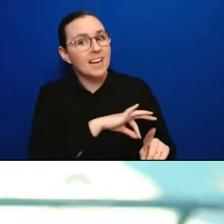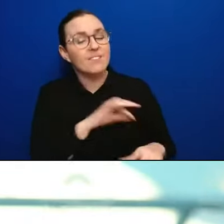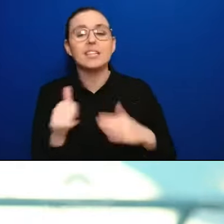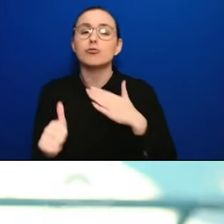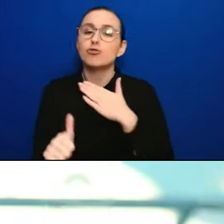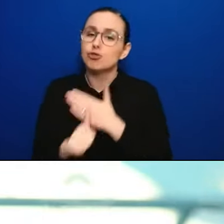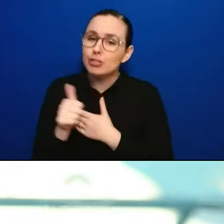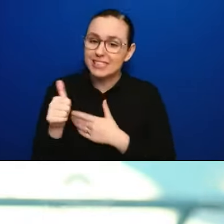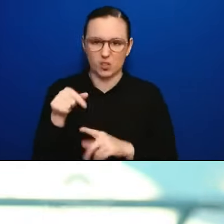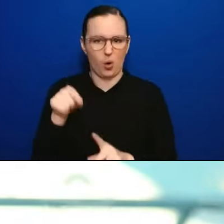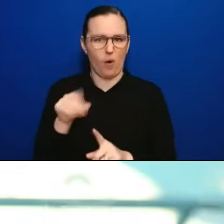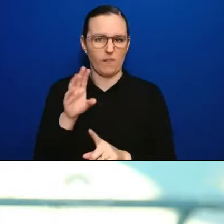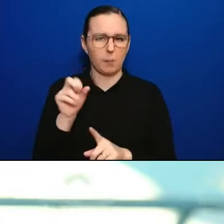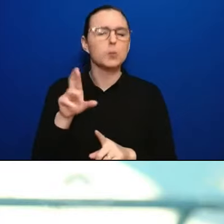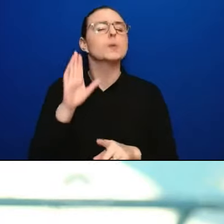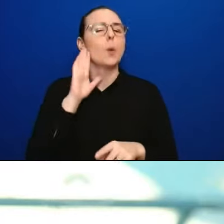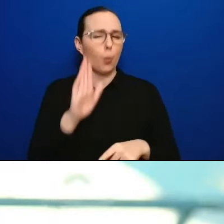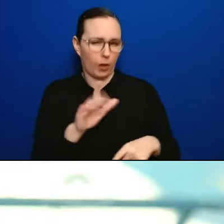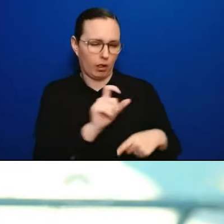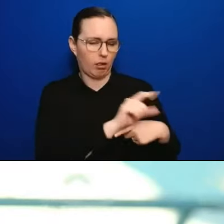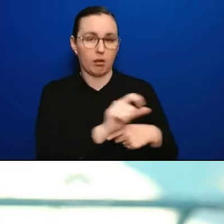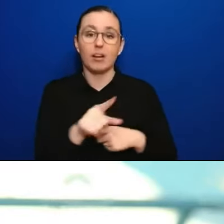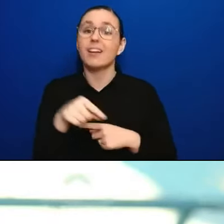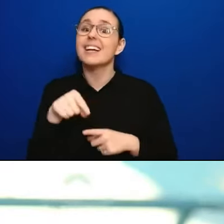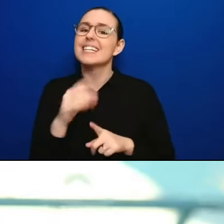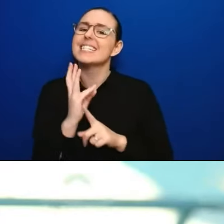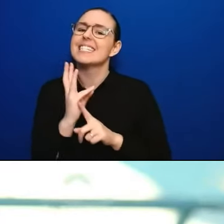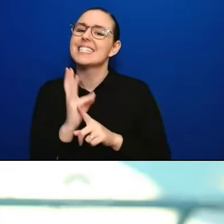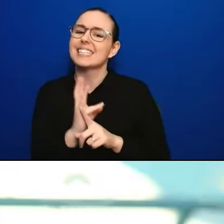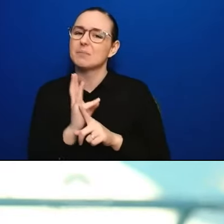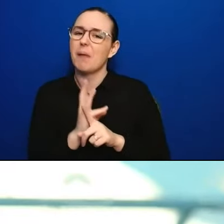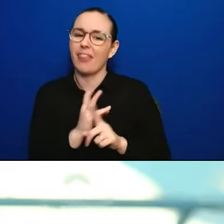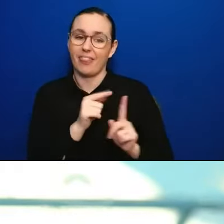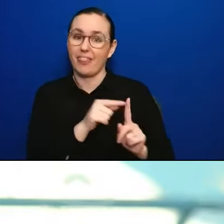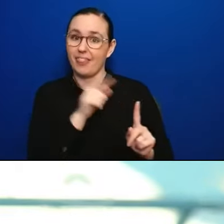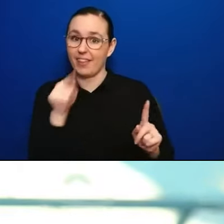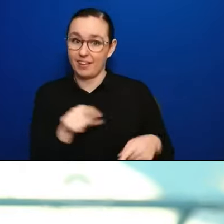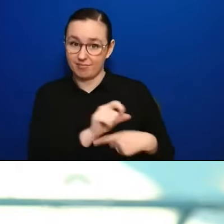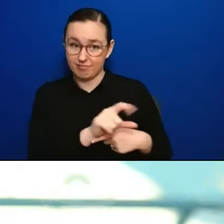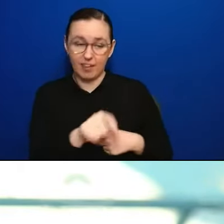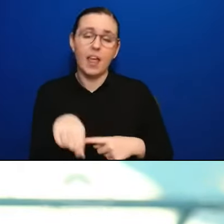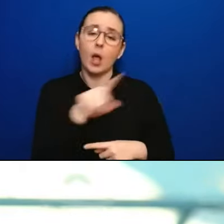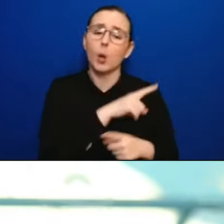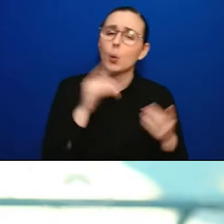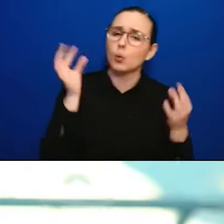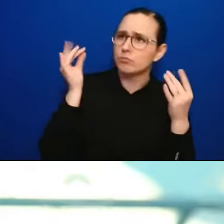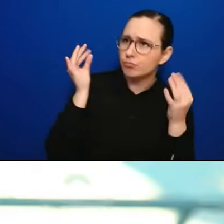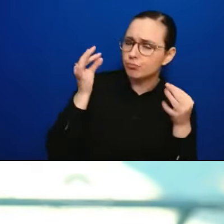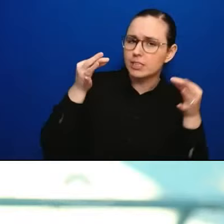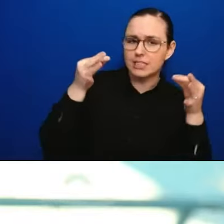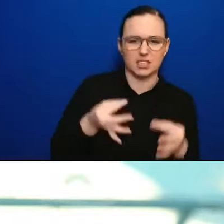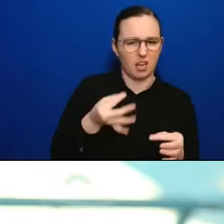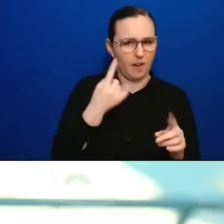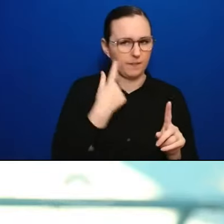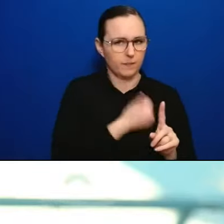17-year-olds with information on the benefits and risks of boosters at your six month